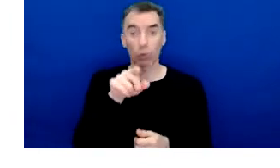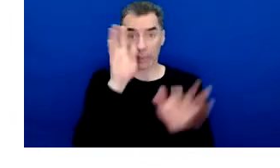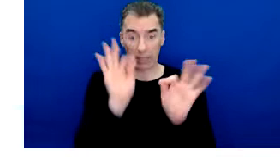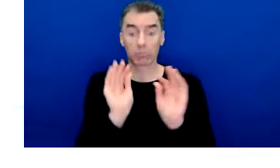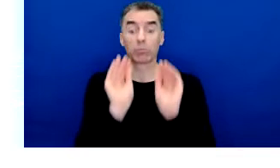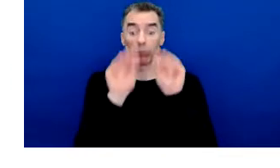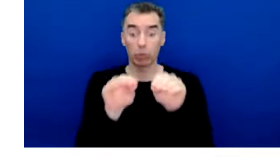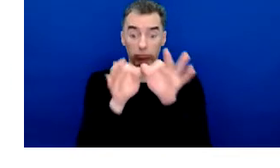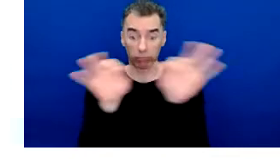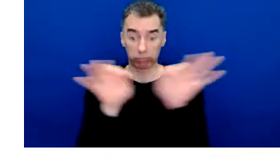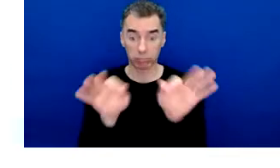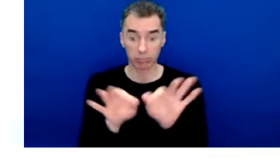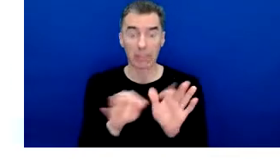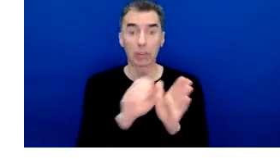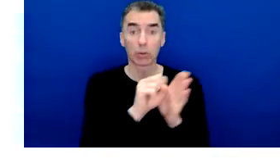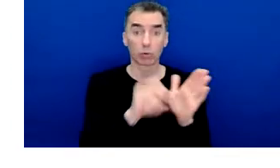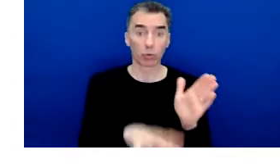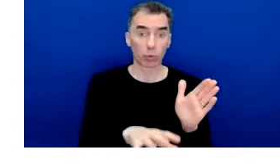all of our students need to feel welcome and that they belong.